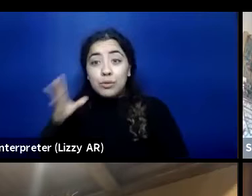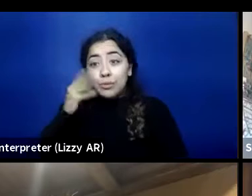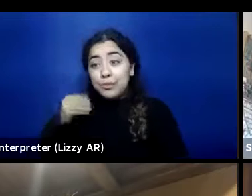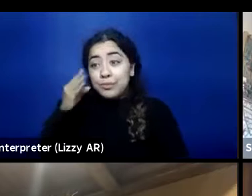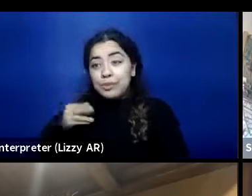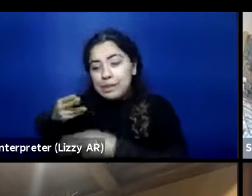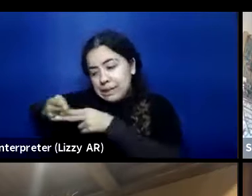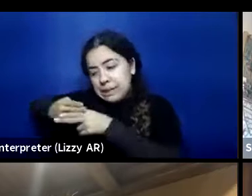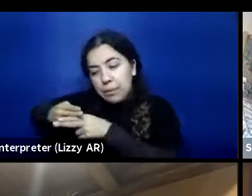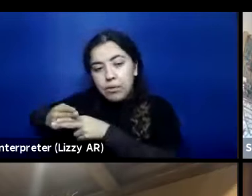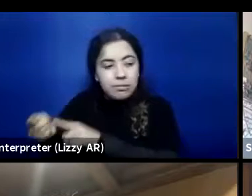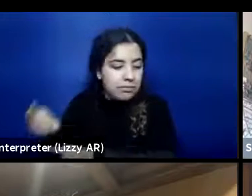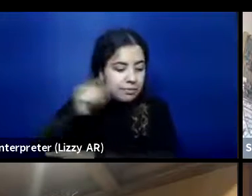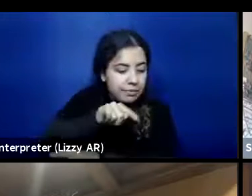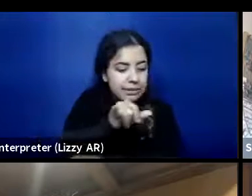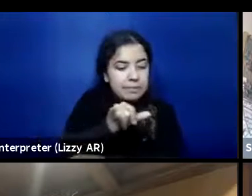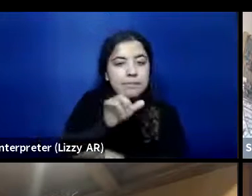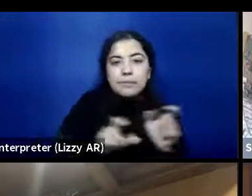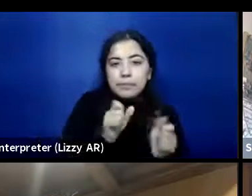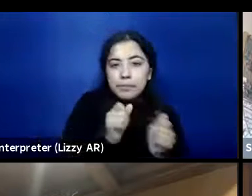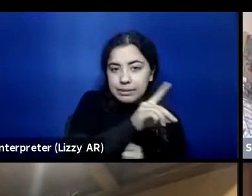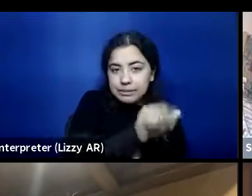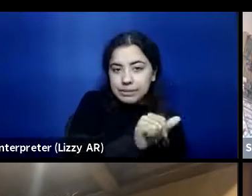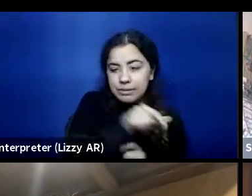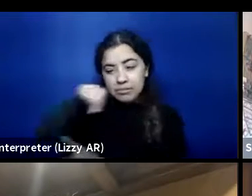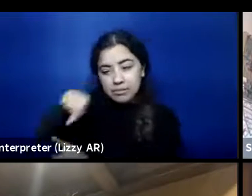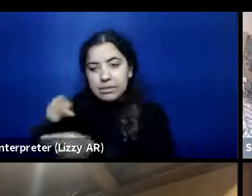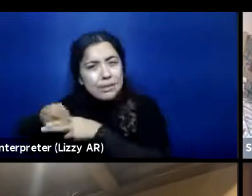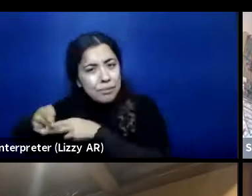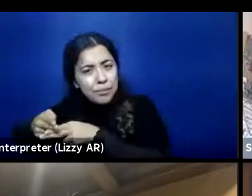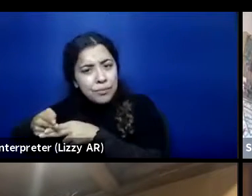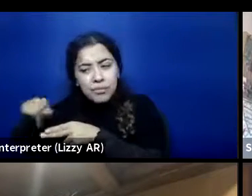for an ephemeral period of time. And yet when they do experience that they suddenly become